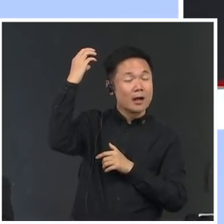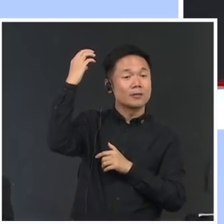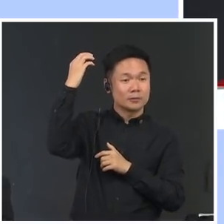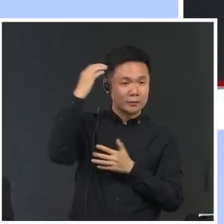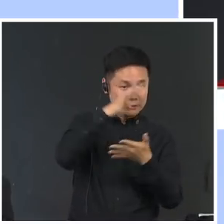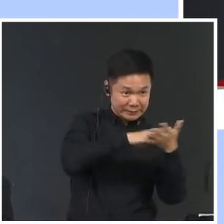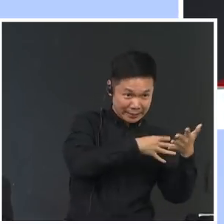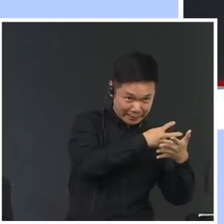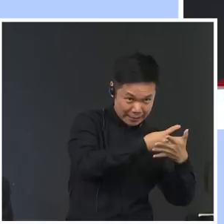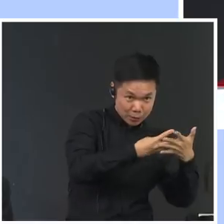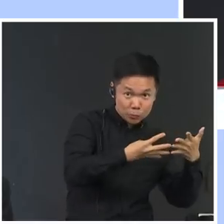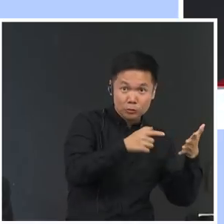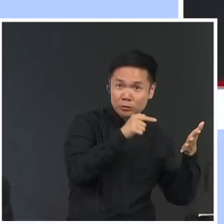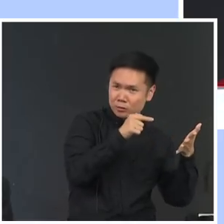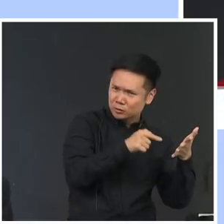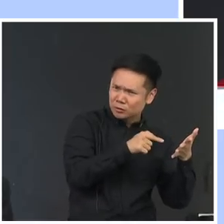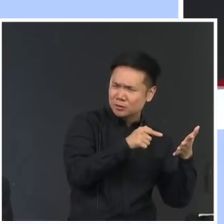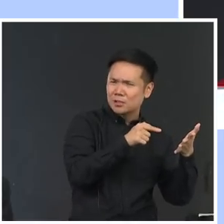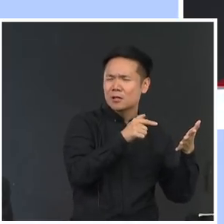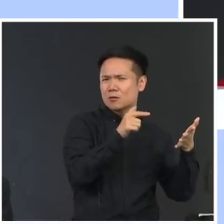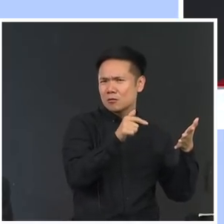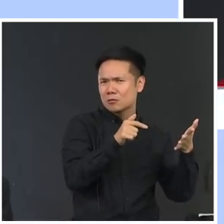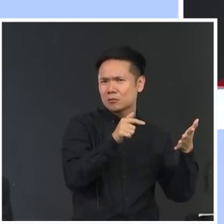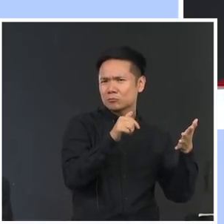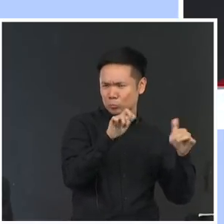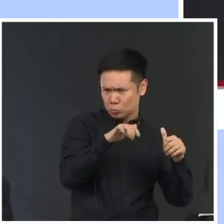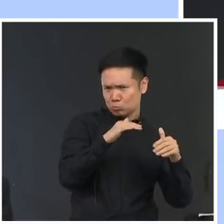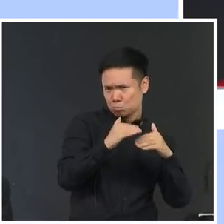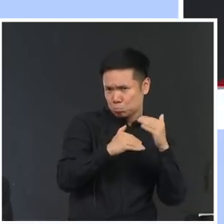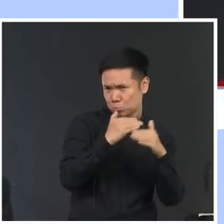Now in pursuit of having the sign language legislation passed, there are